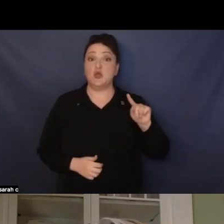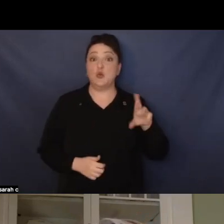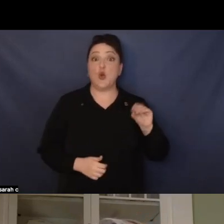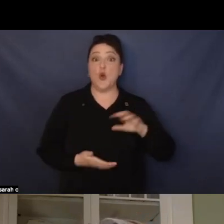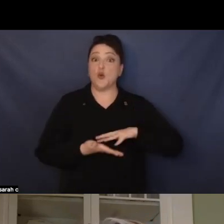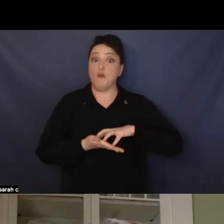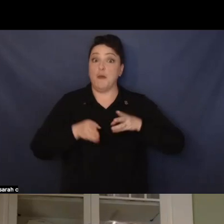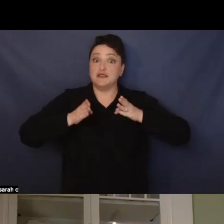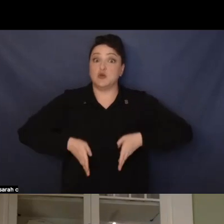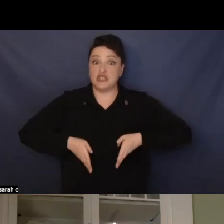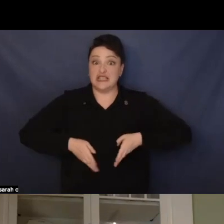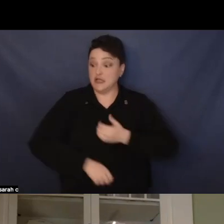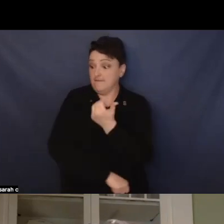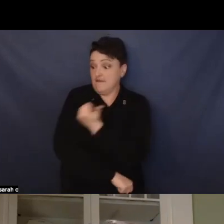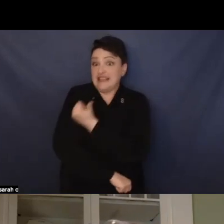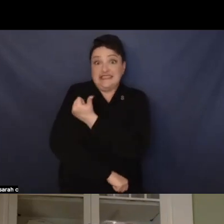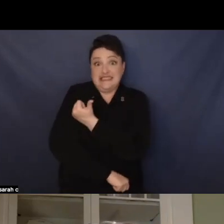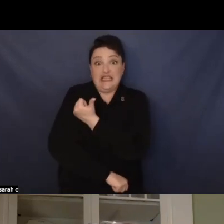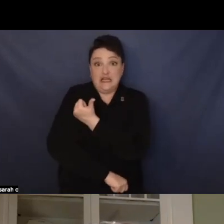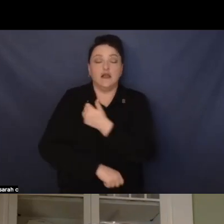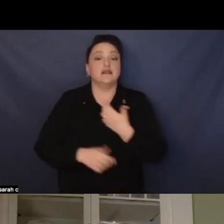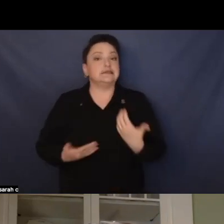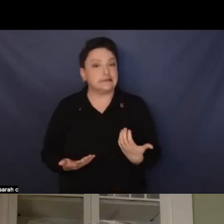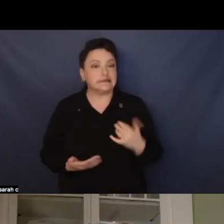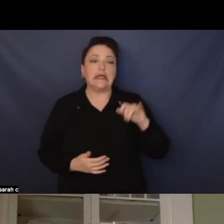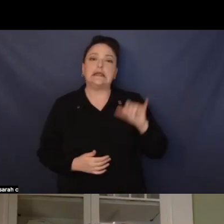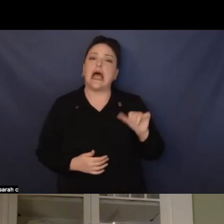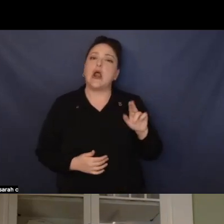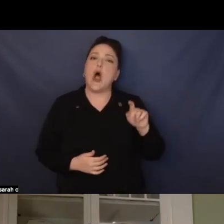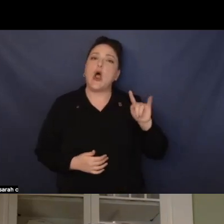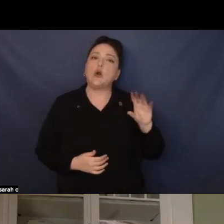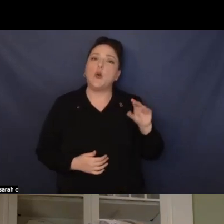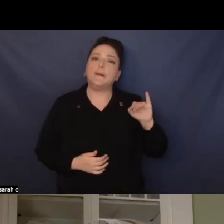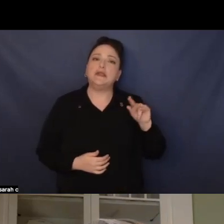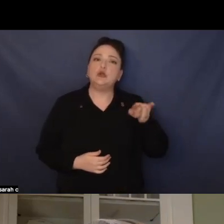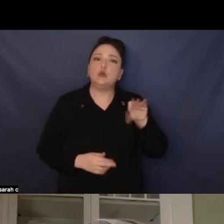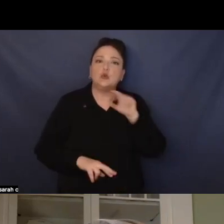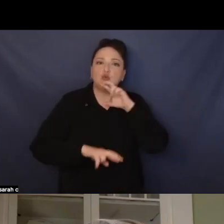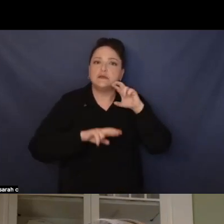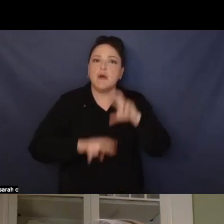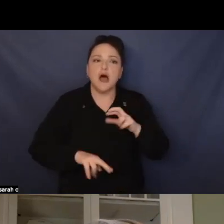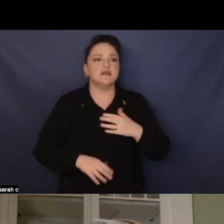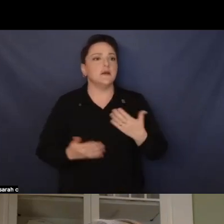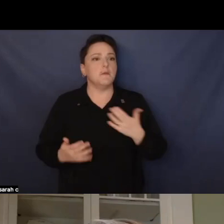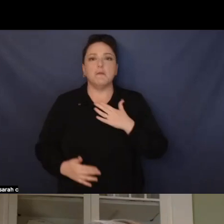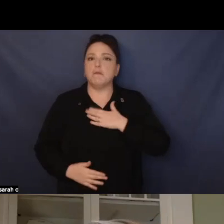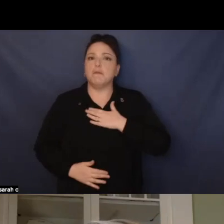they have seen what sort of auto immune response and antibodies my body produces and it just